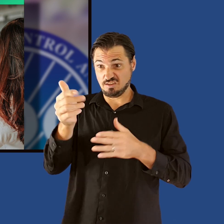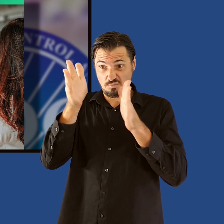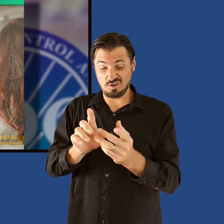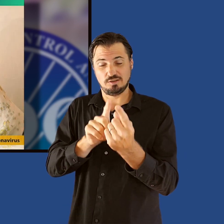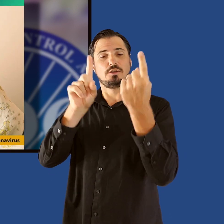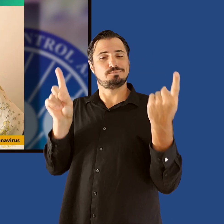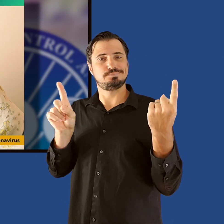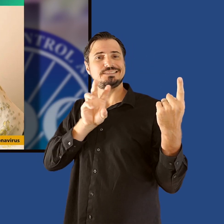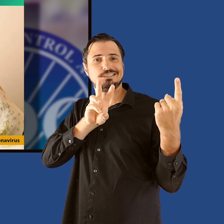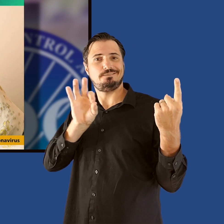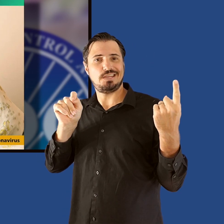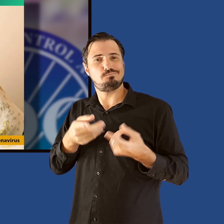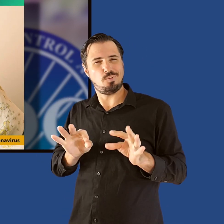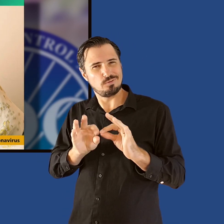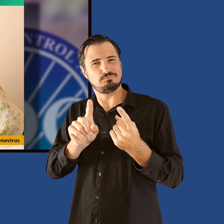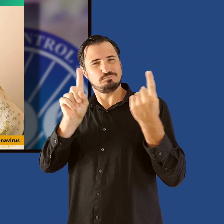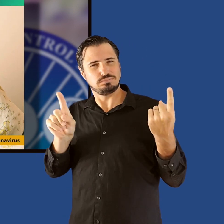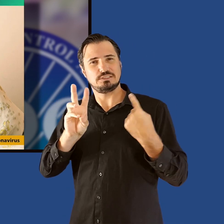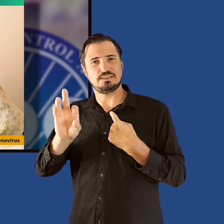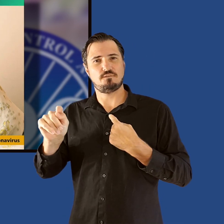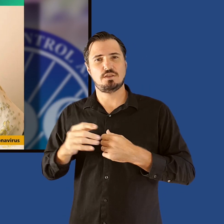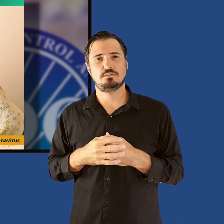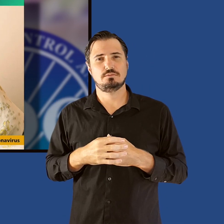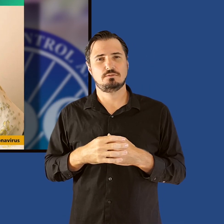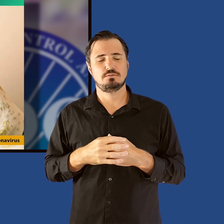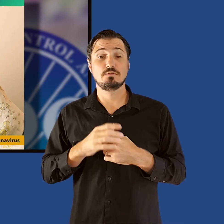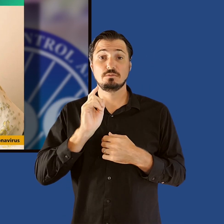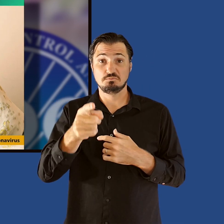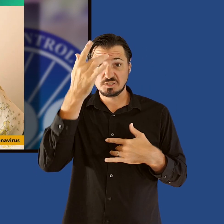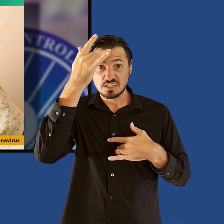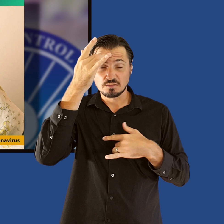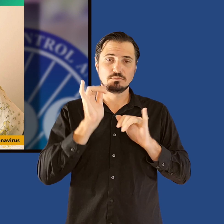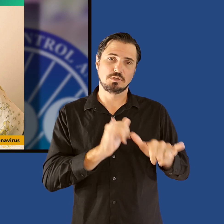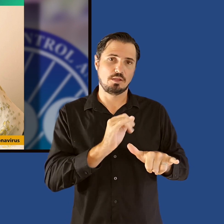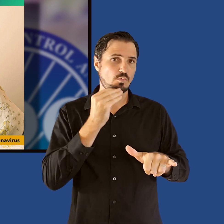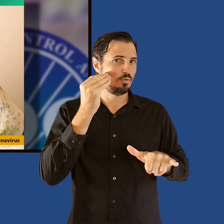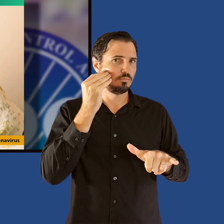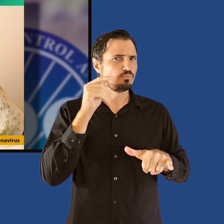Do not leave home if you are sick, unless you are seeking medical attention, and then only after calling your doctor first.